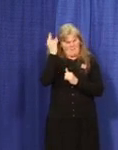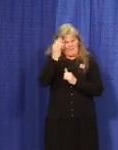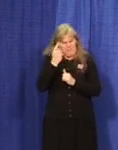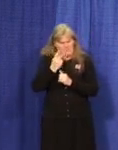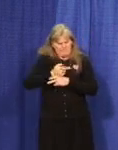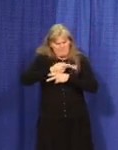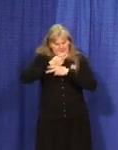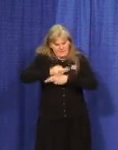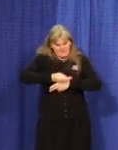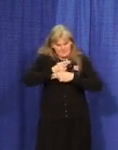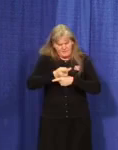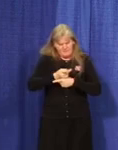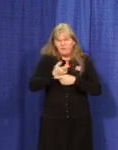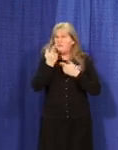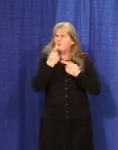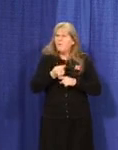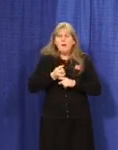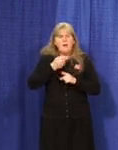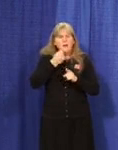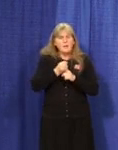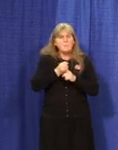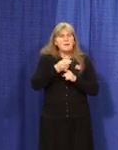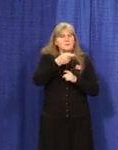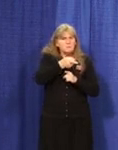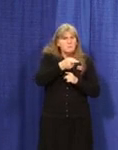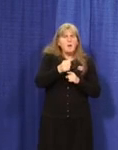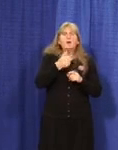severe consequences not only for yourself but for all of us along